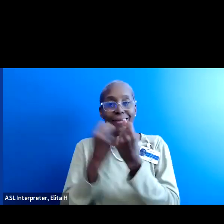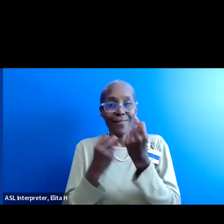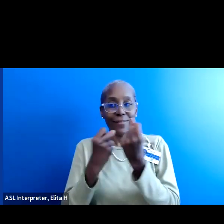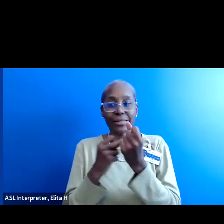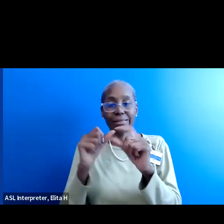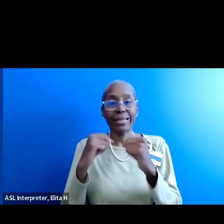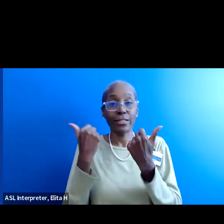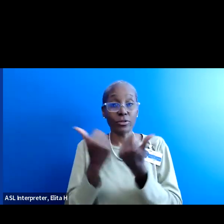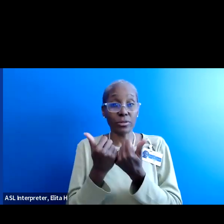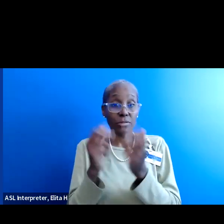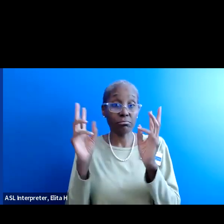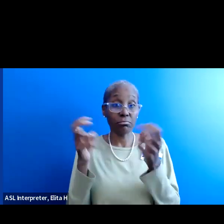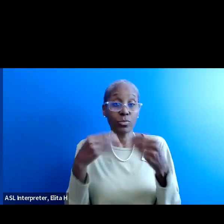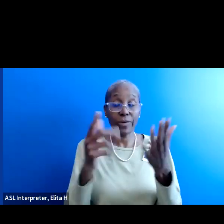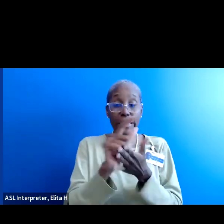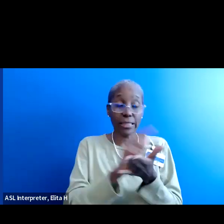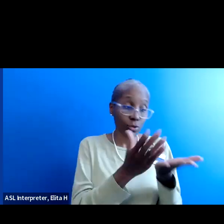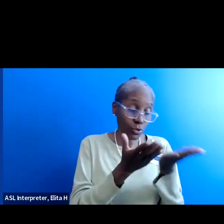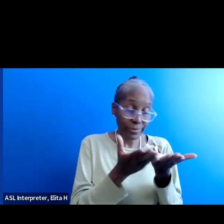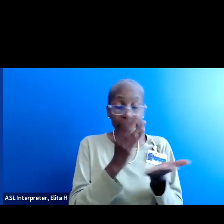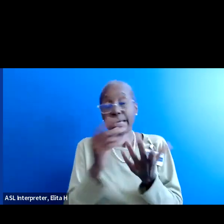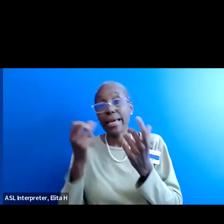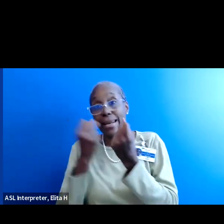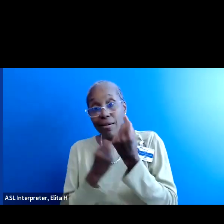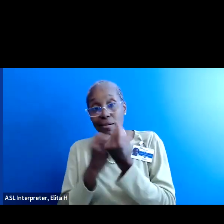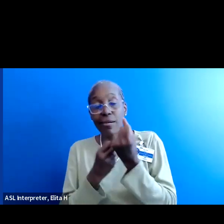They provide legal services and advocacy for folks with disabilities.